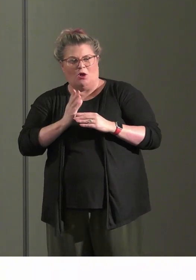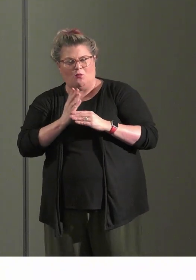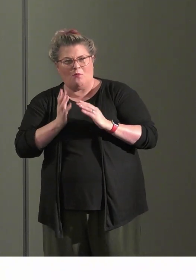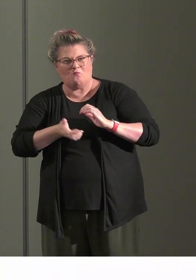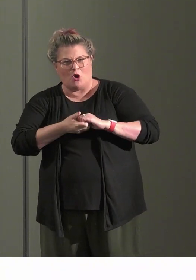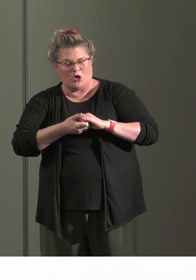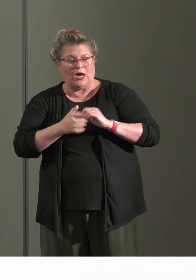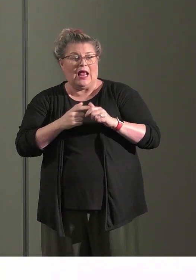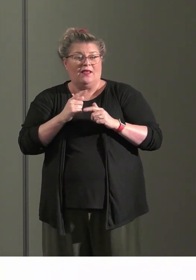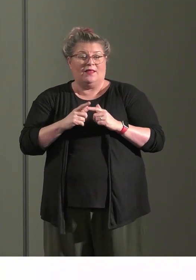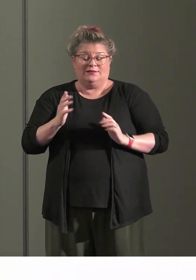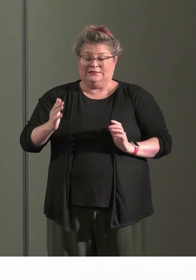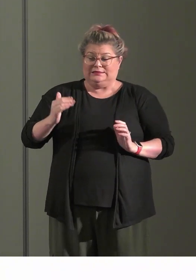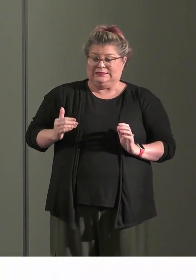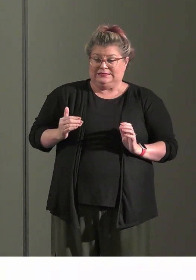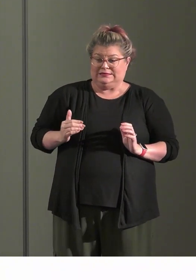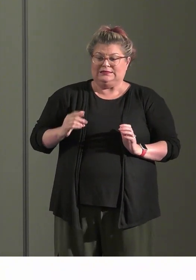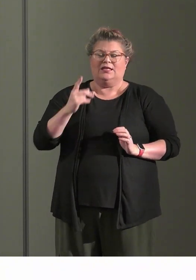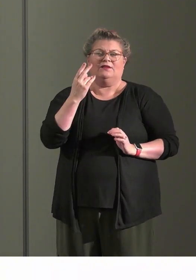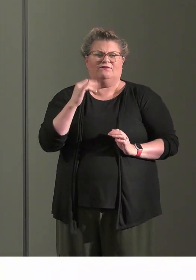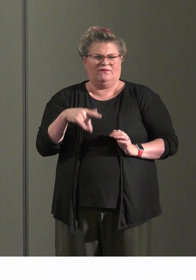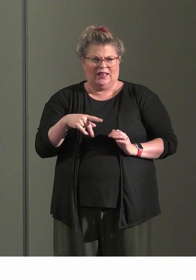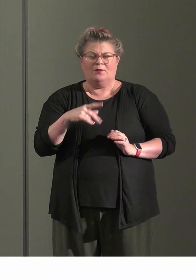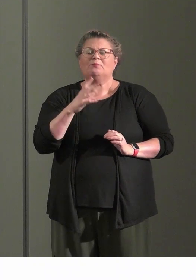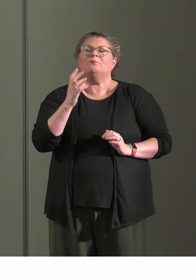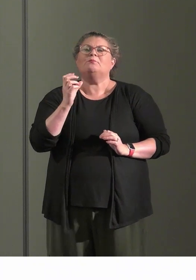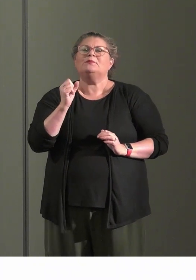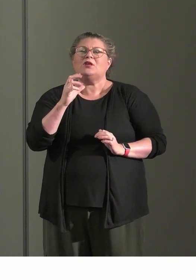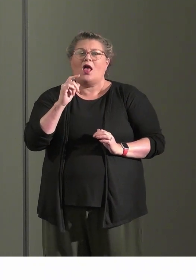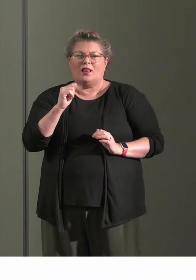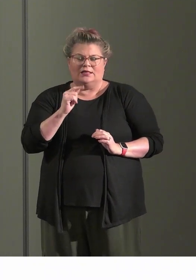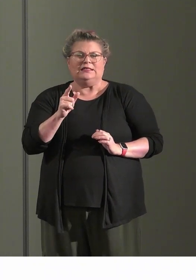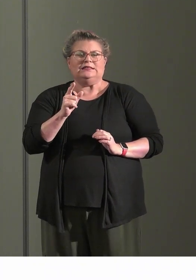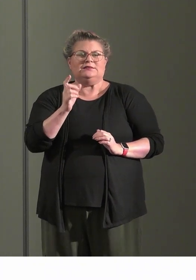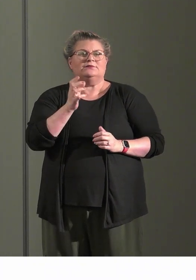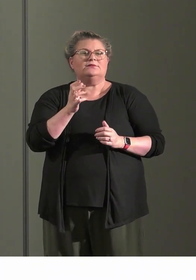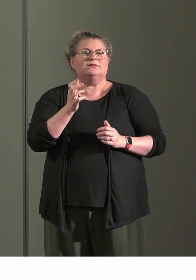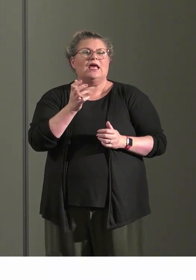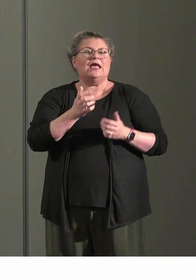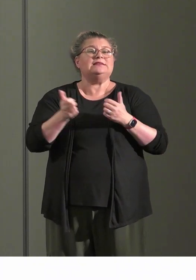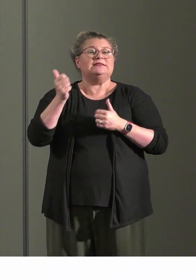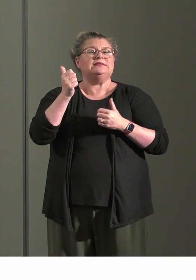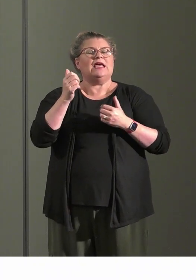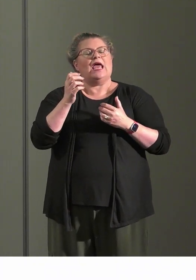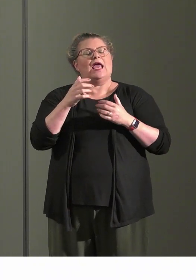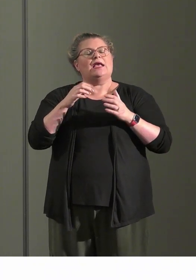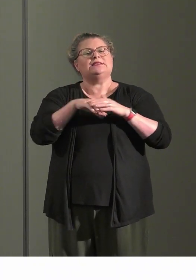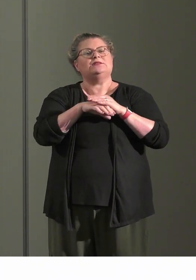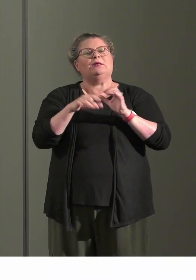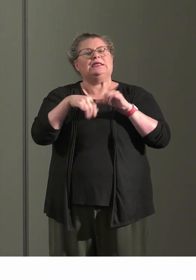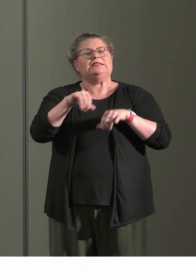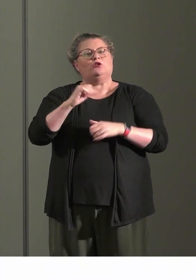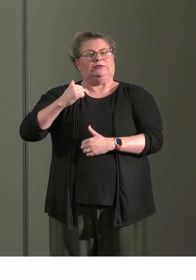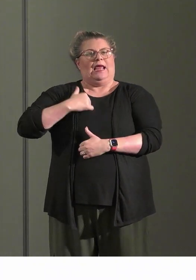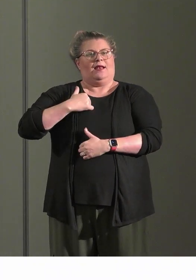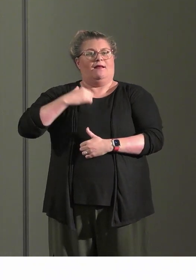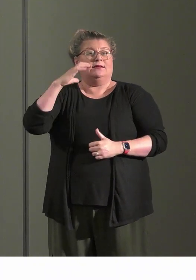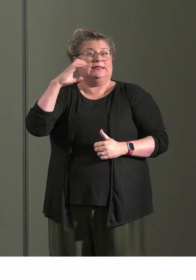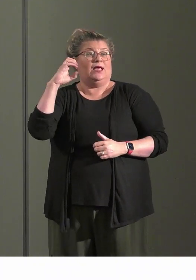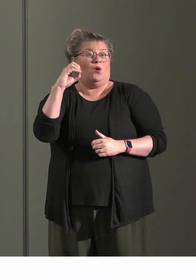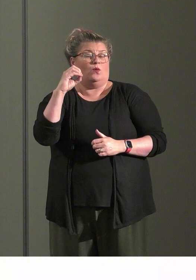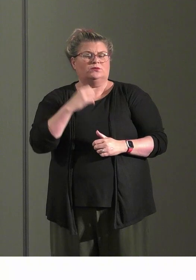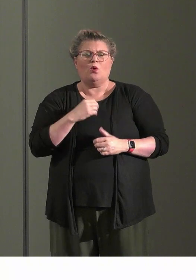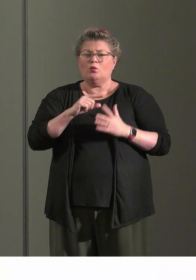left is Mr. Philip Rizcallah. That's accessibility standards Canada CEO. We will start with Phil. Can